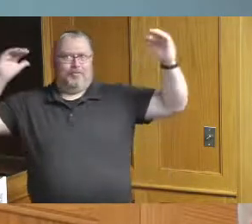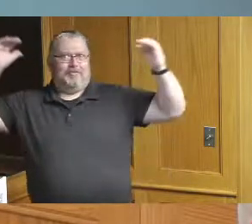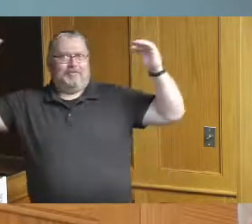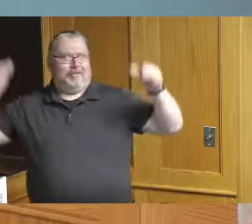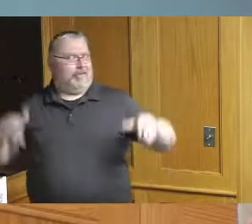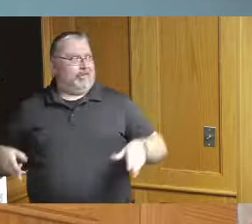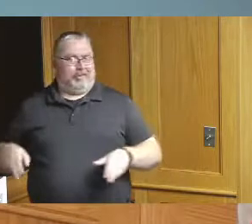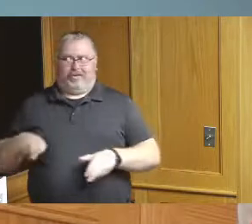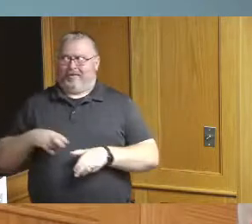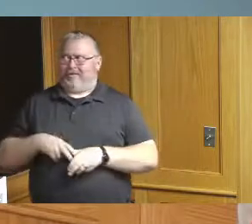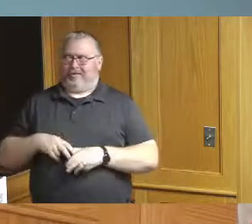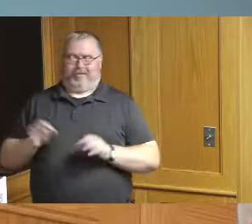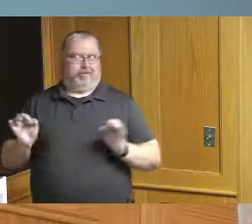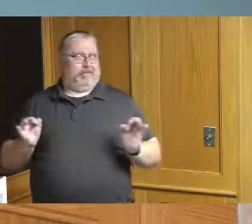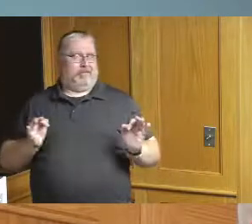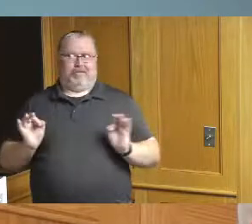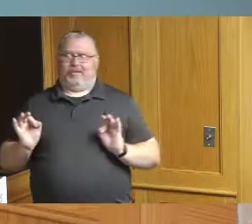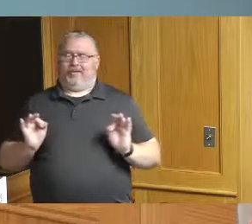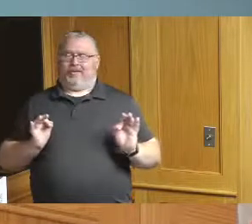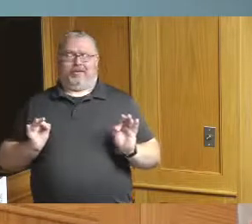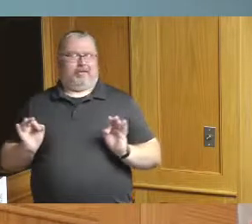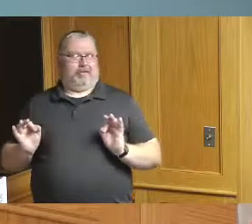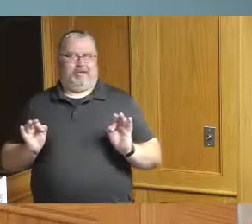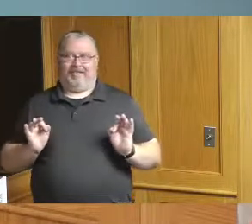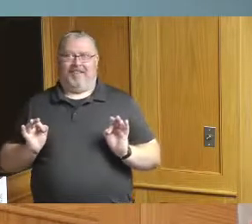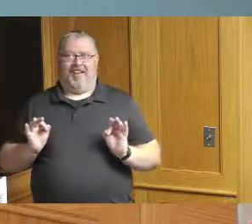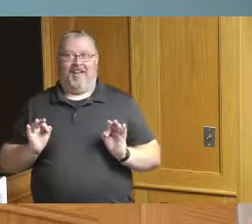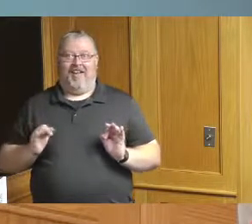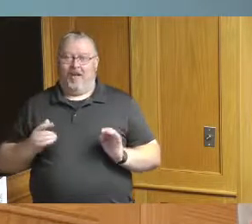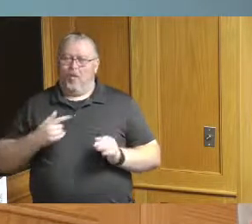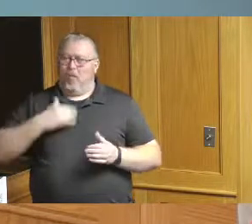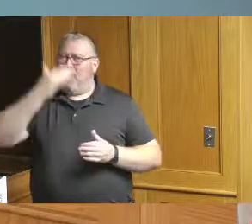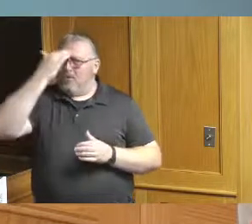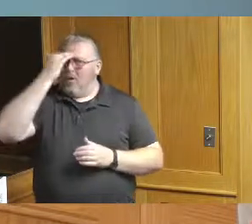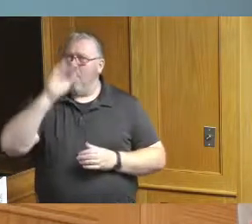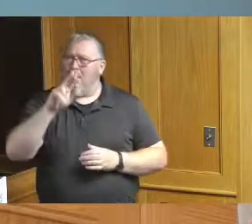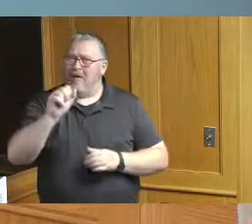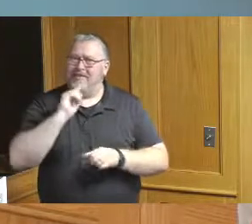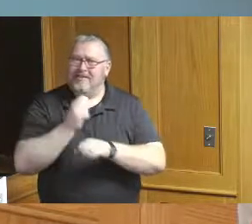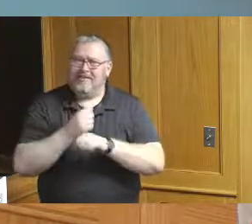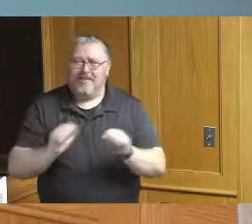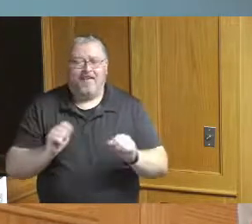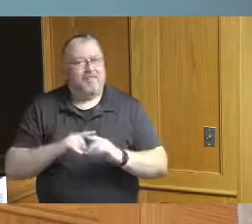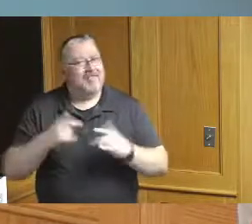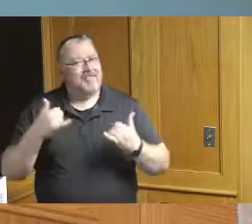and be able to and certainly we believe our buses are safe but all the time that's still very scary